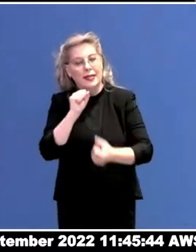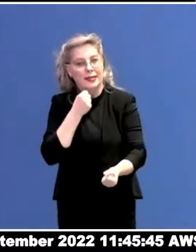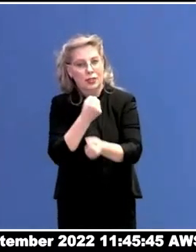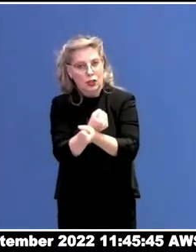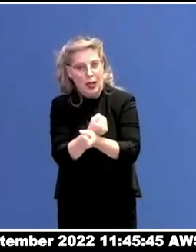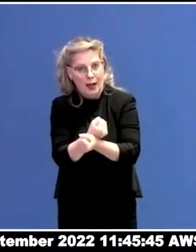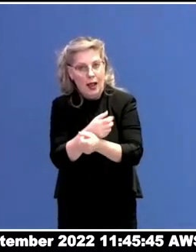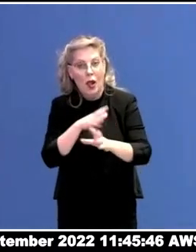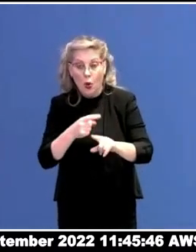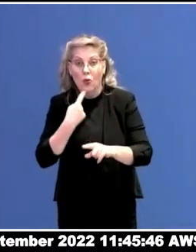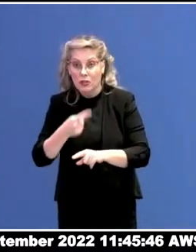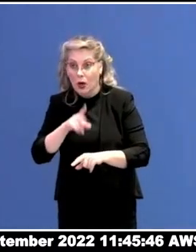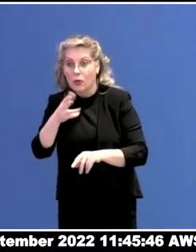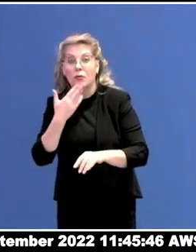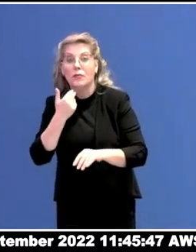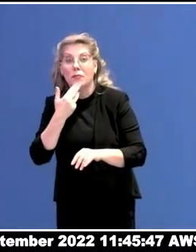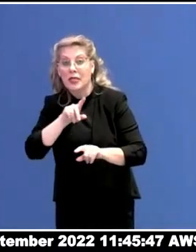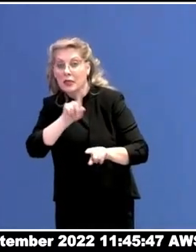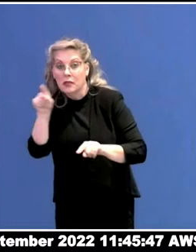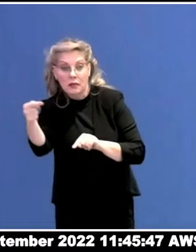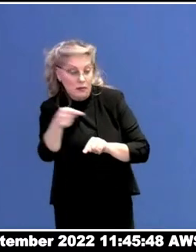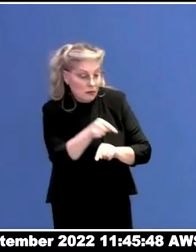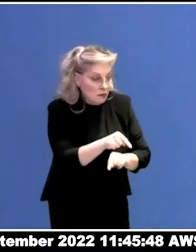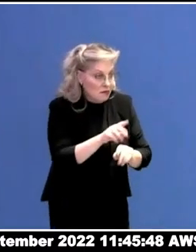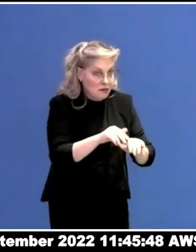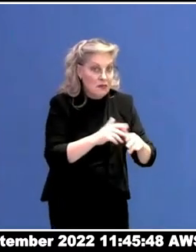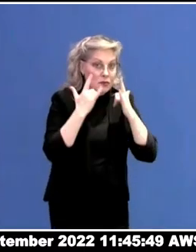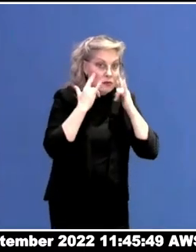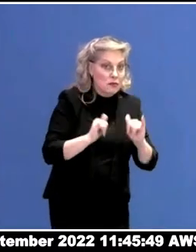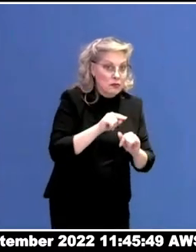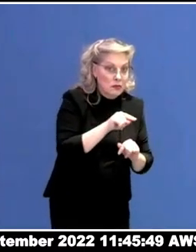into the family. That's why there's a lot of hate and animosity towards this system that